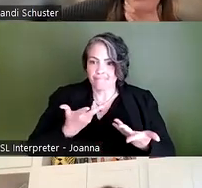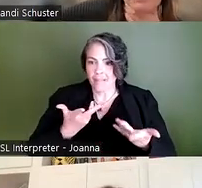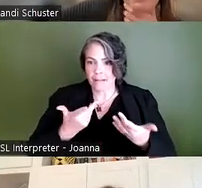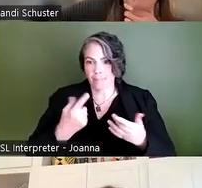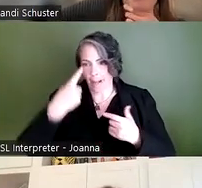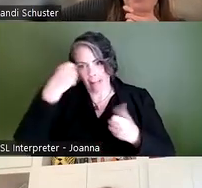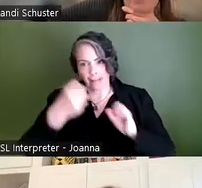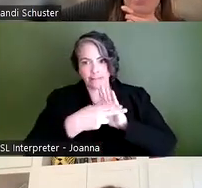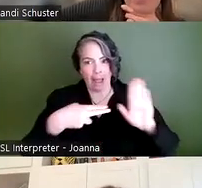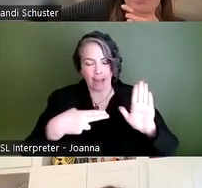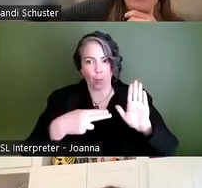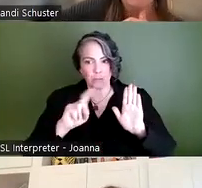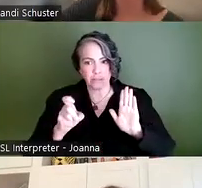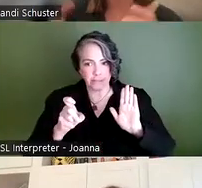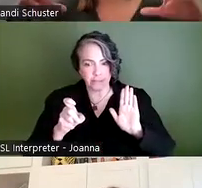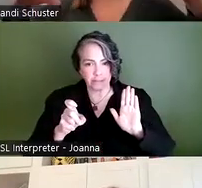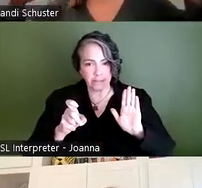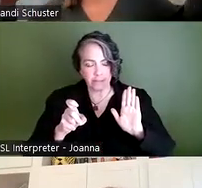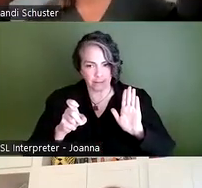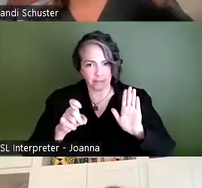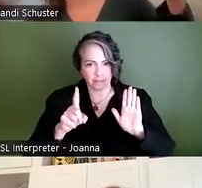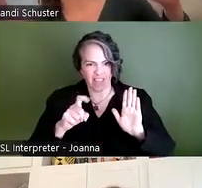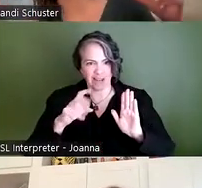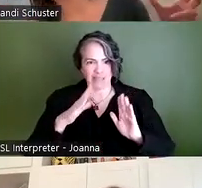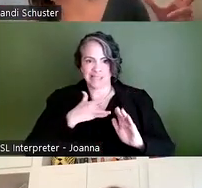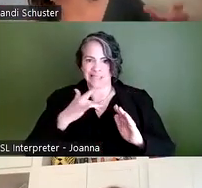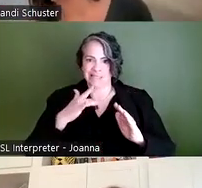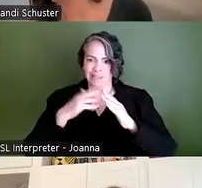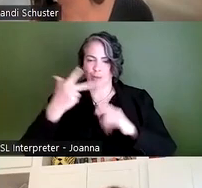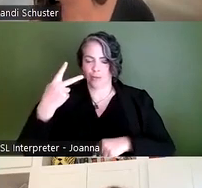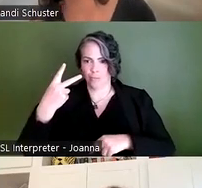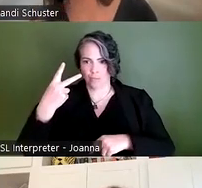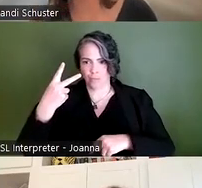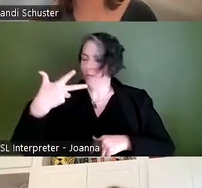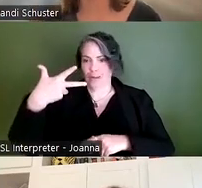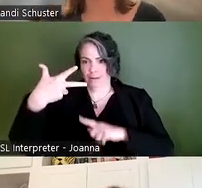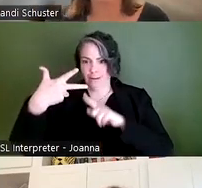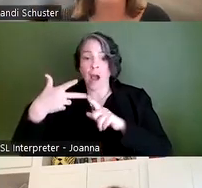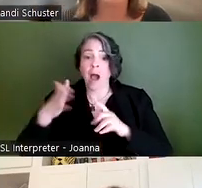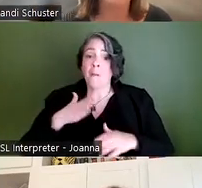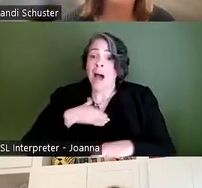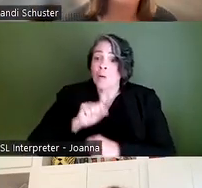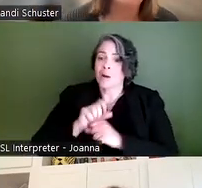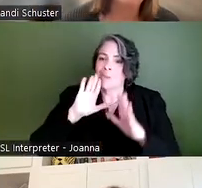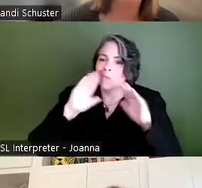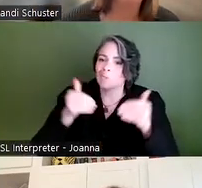I will say in my work, we tend to focus on this Tier 2 space, right? So targeted prevention.